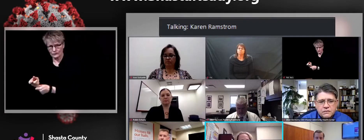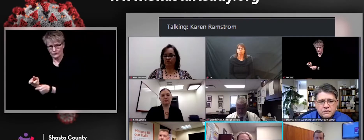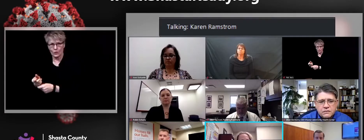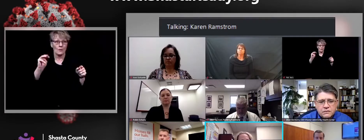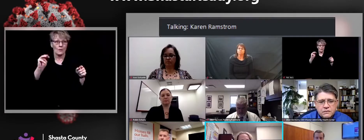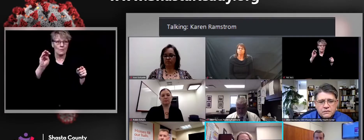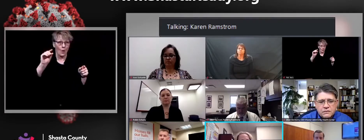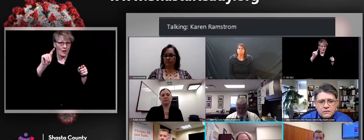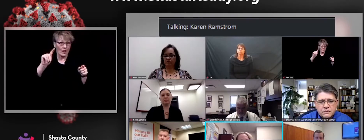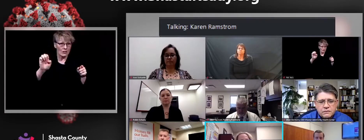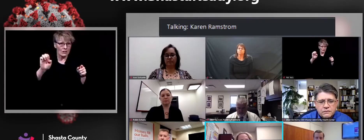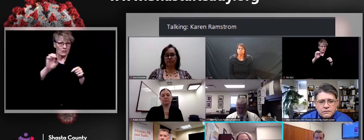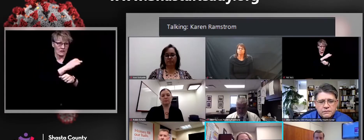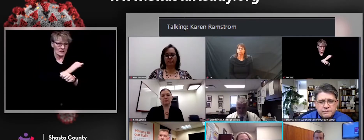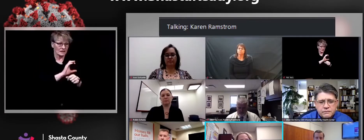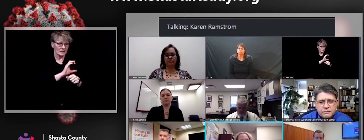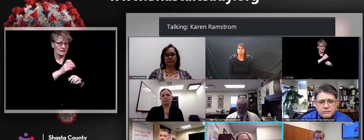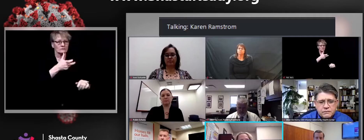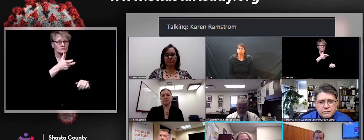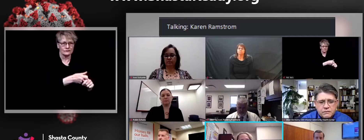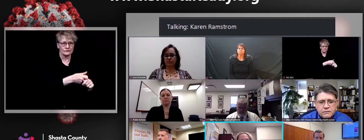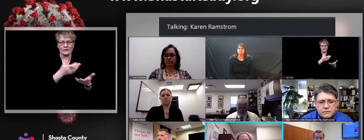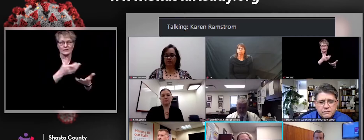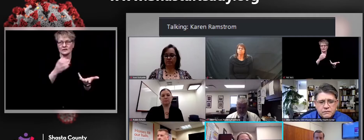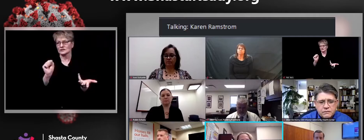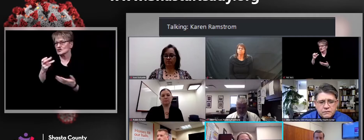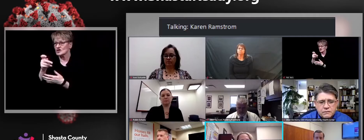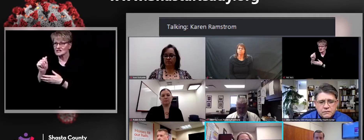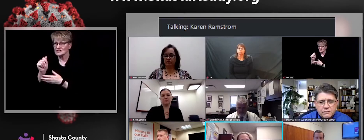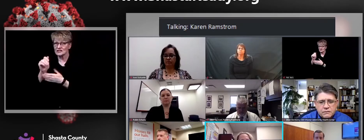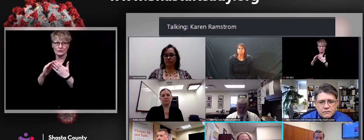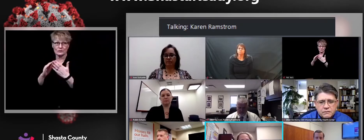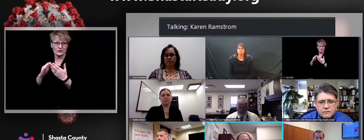Community Health Center in that regard. It's easier in terms of handling. It requires just